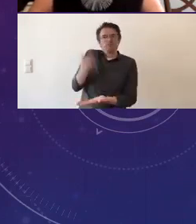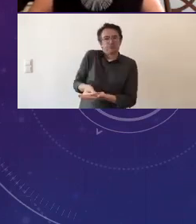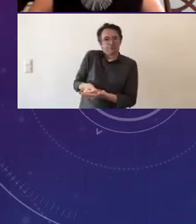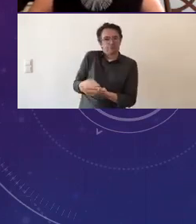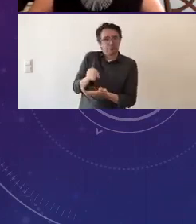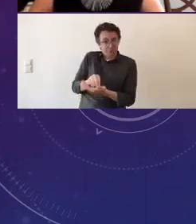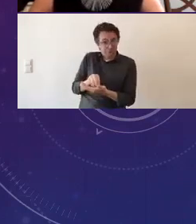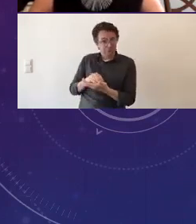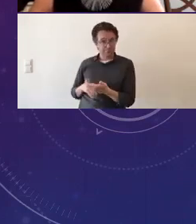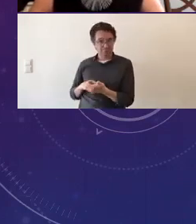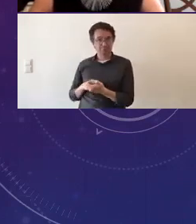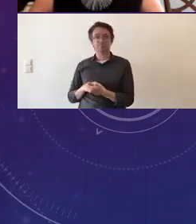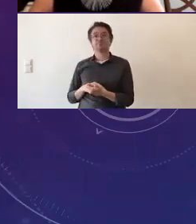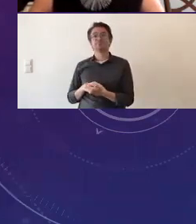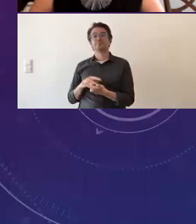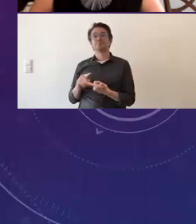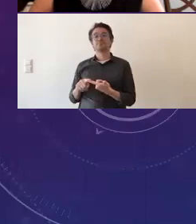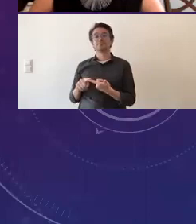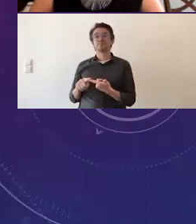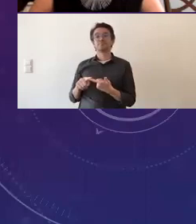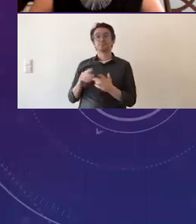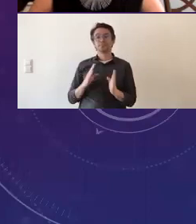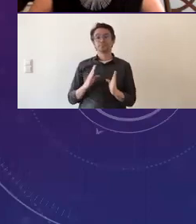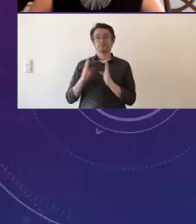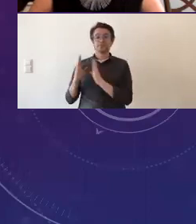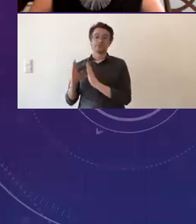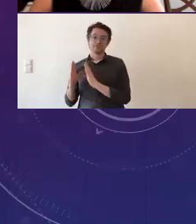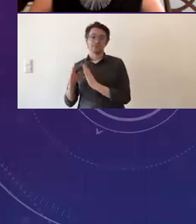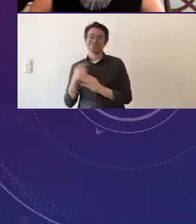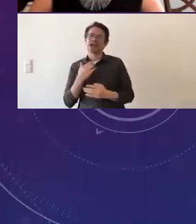heaven's book which I can i highly recommend you can be her book